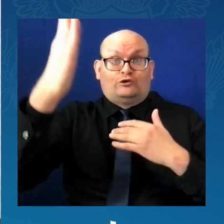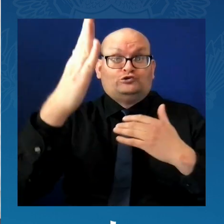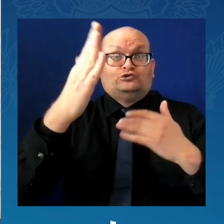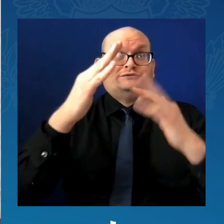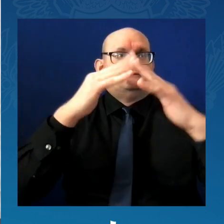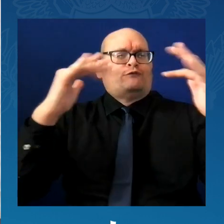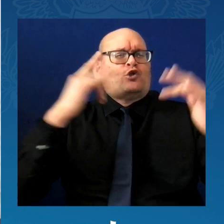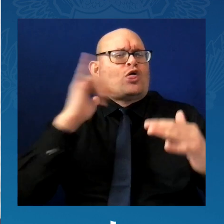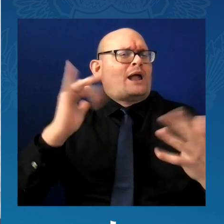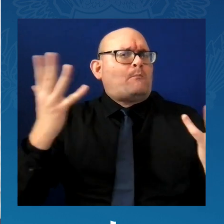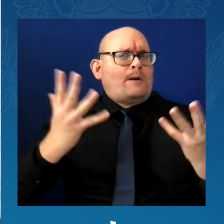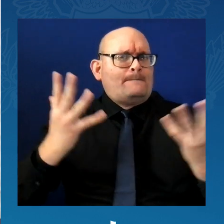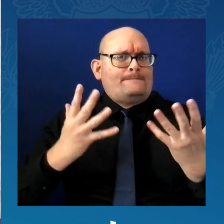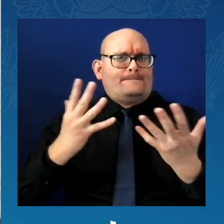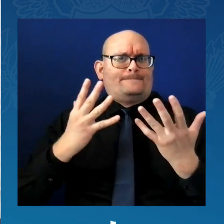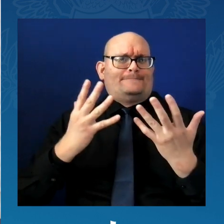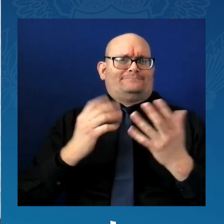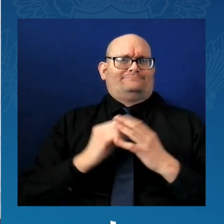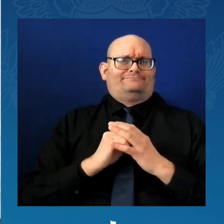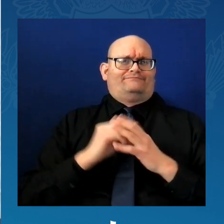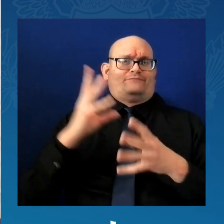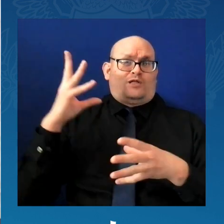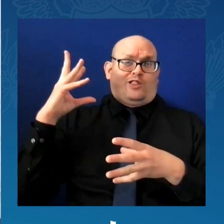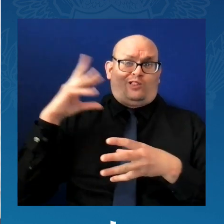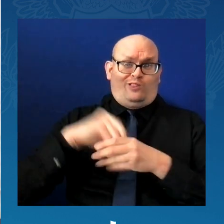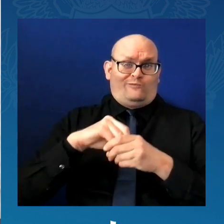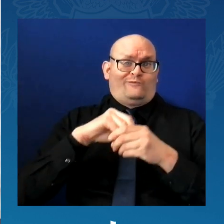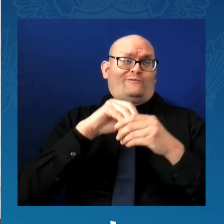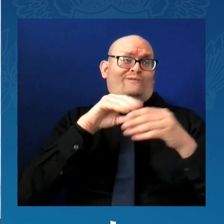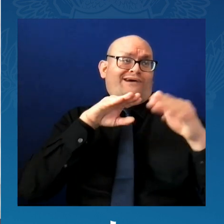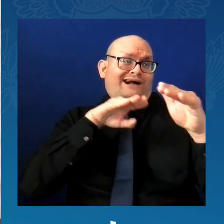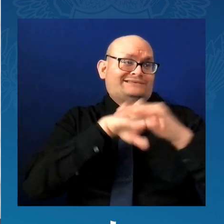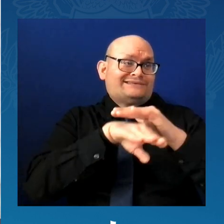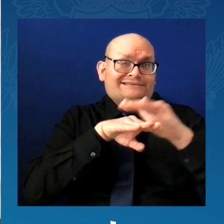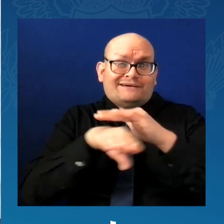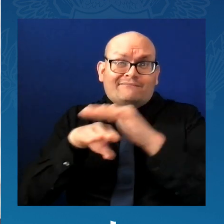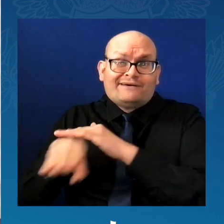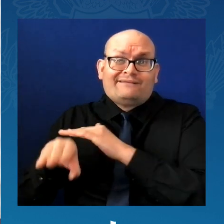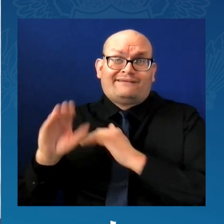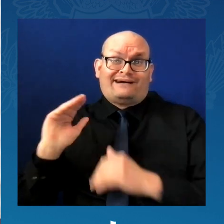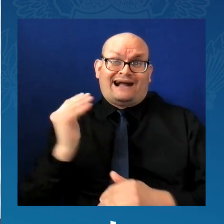As you noted, Madam Vice President, these actions span three focus areas they first inspire.